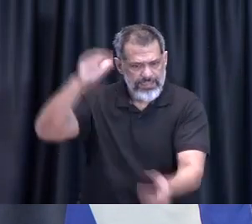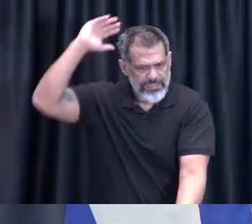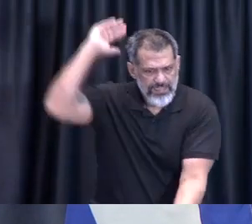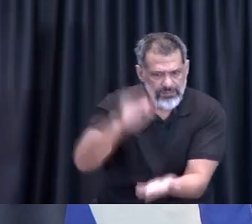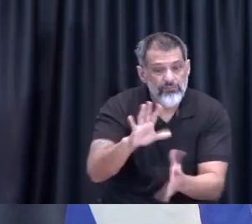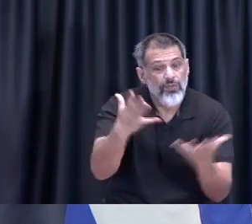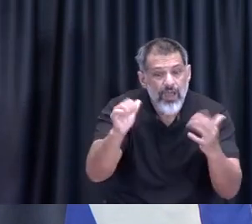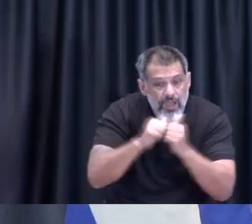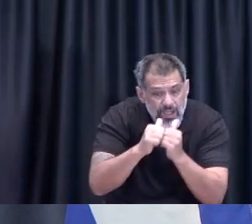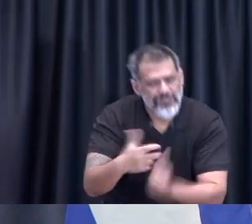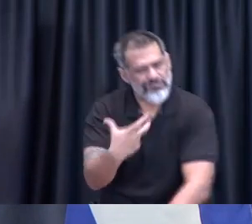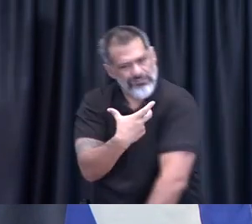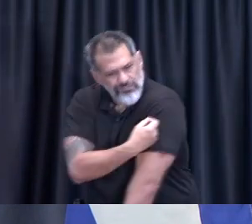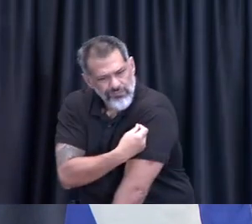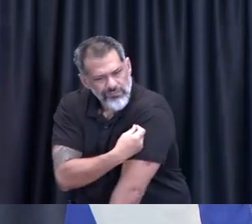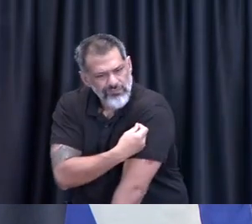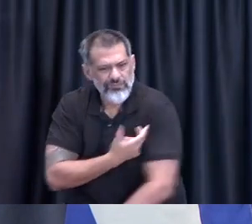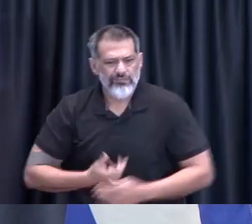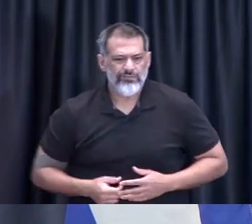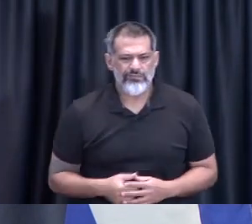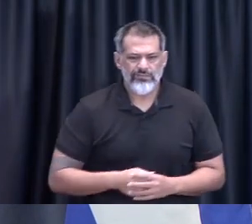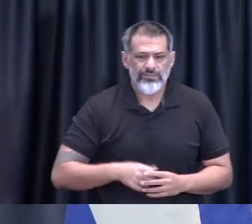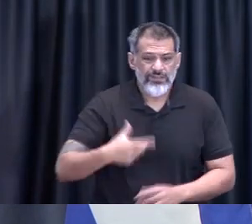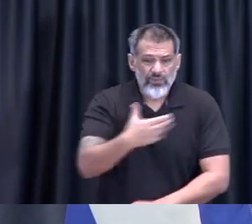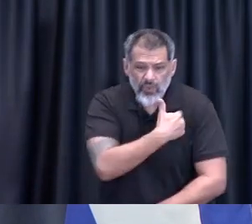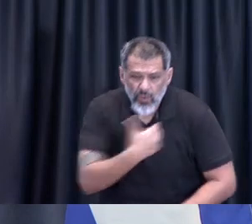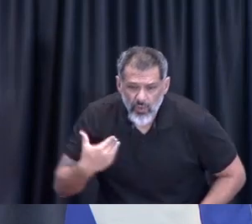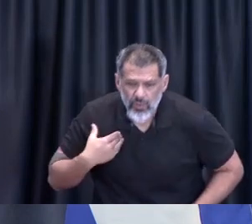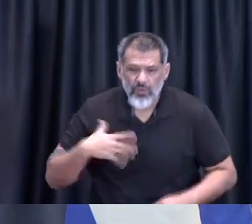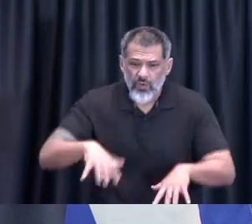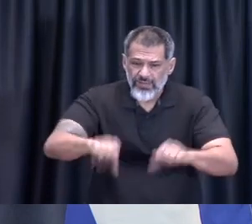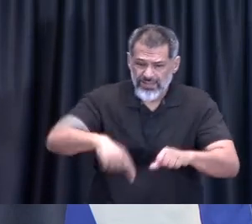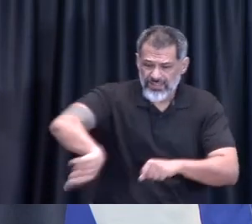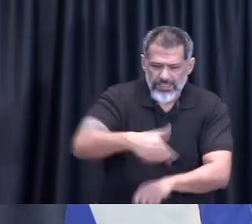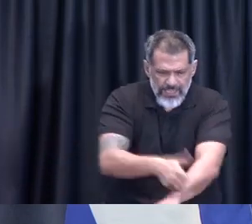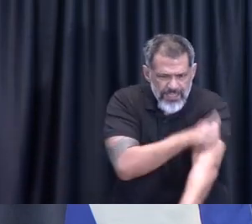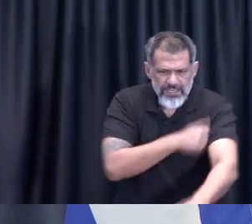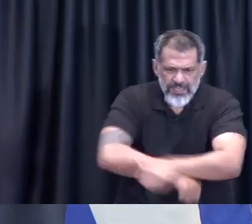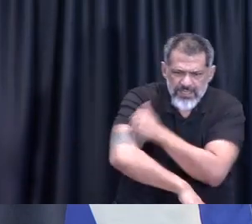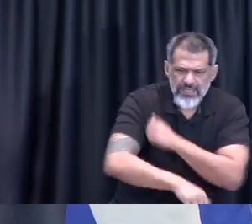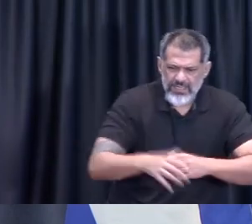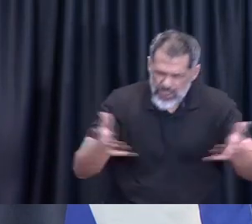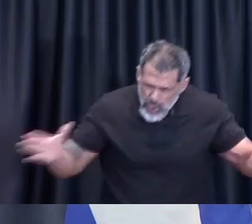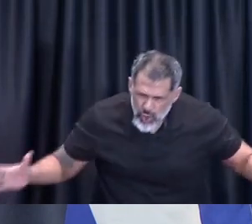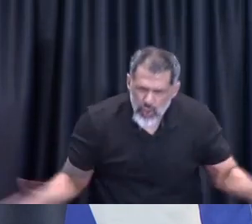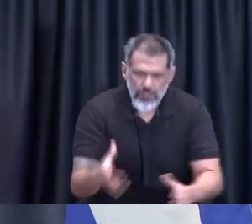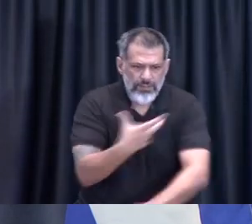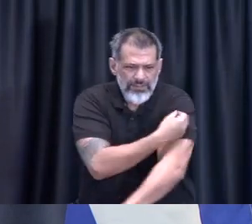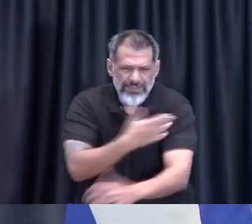Our efforts to vaccinate as many Toronto residents as possible have not stopped